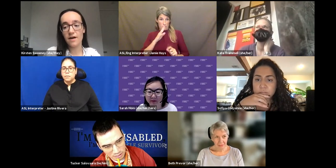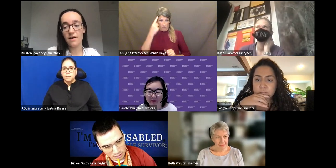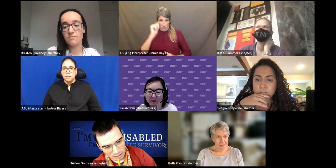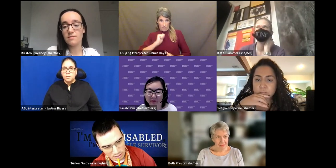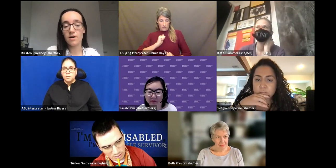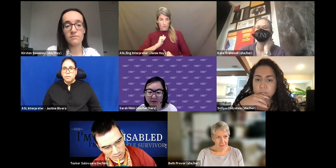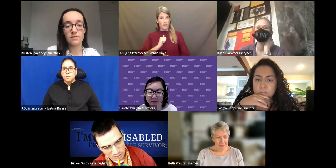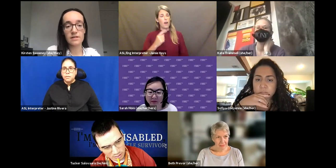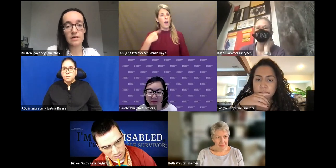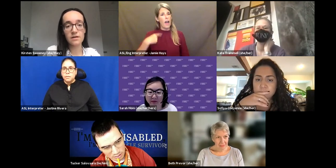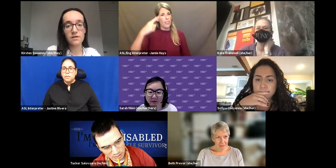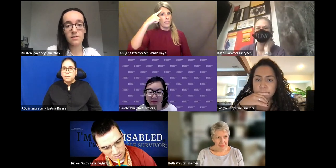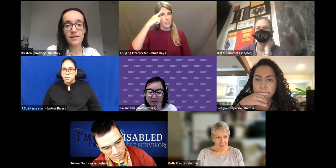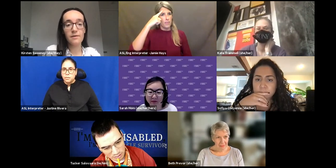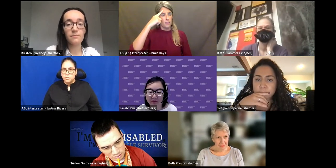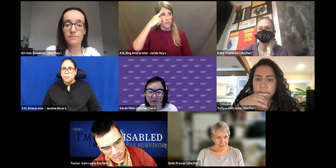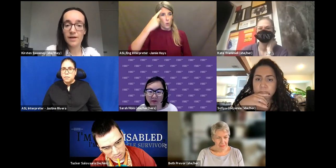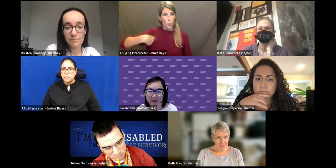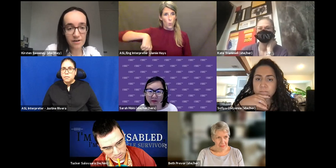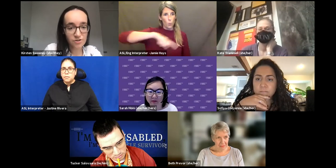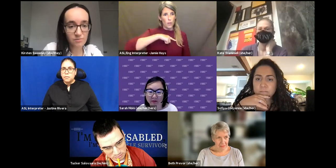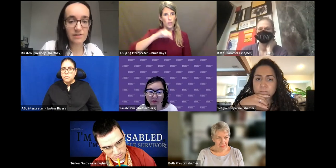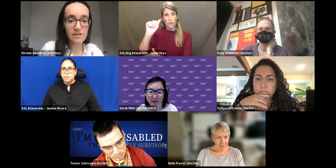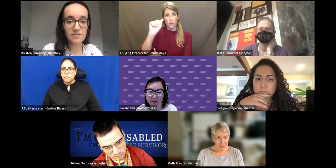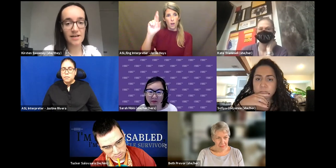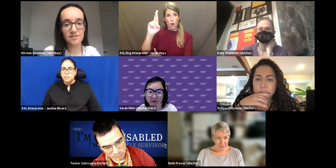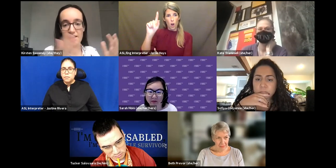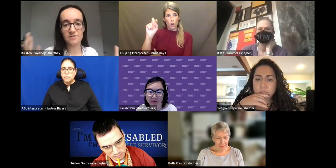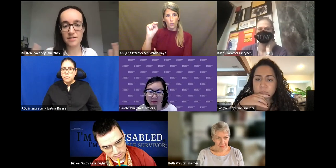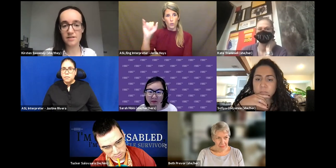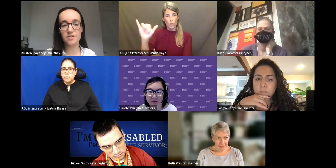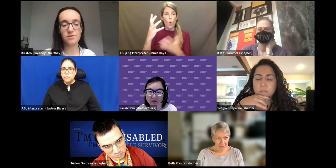that we want to really get big picture with this as we continue